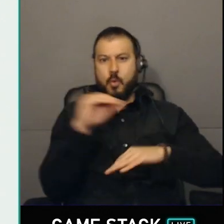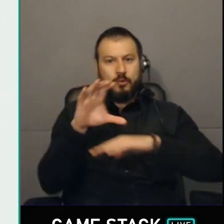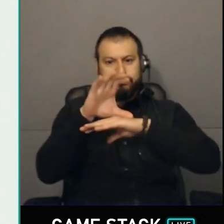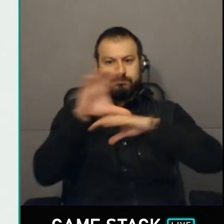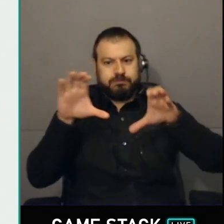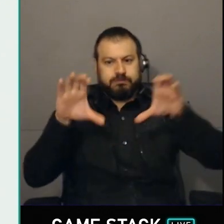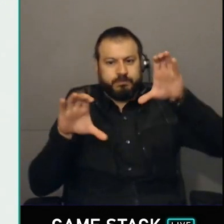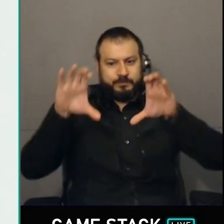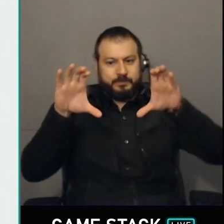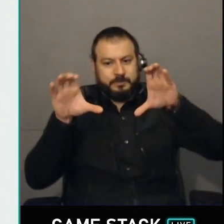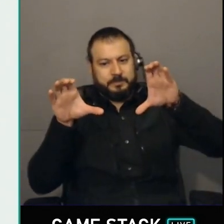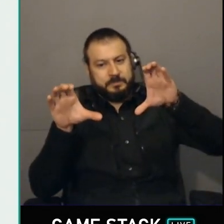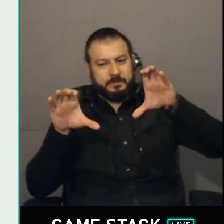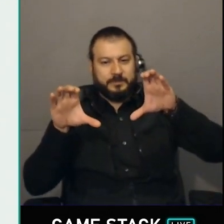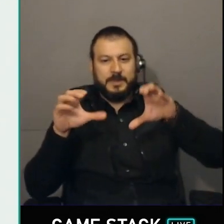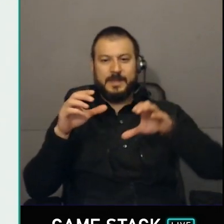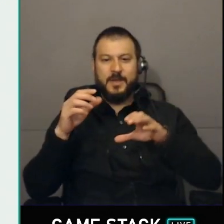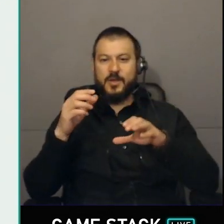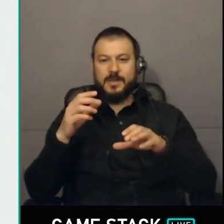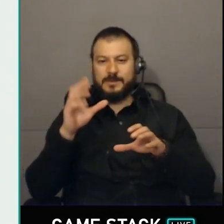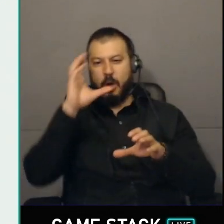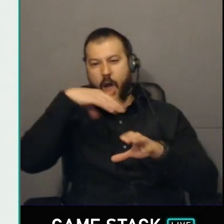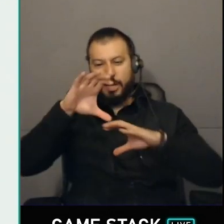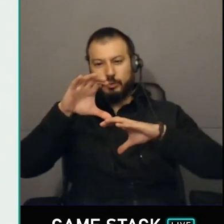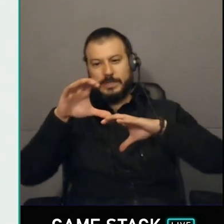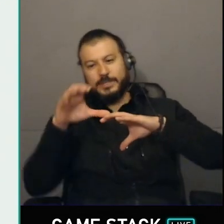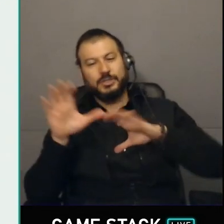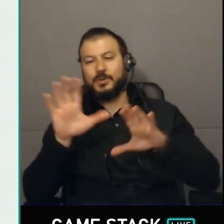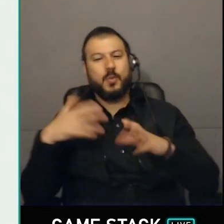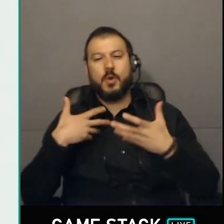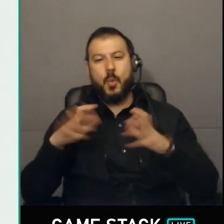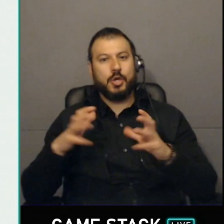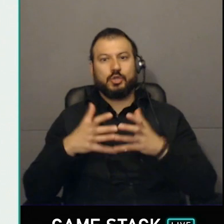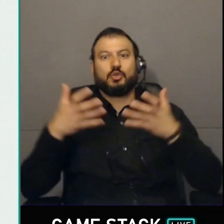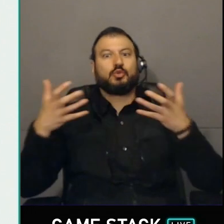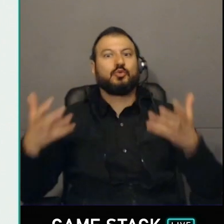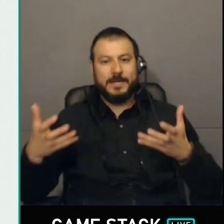that fix at odd rotations, so we don't want this too stable behavior.